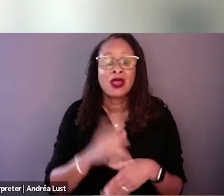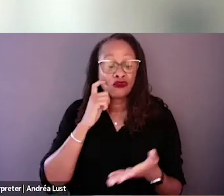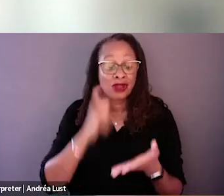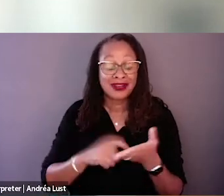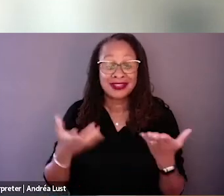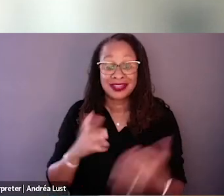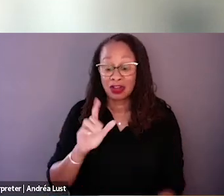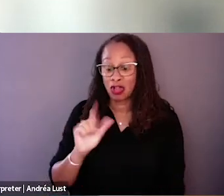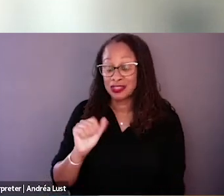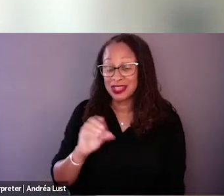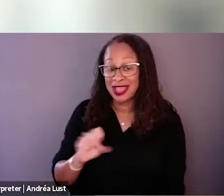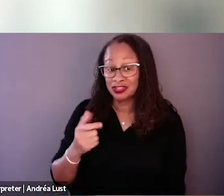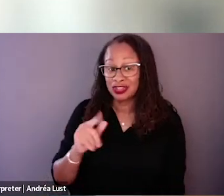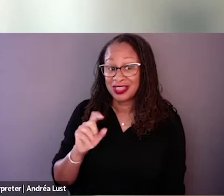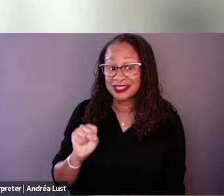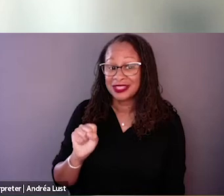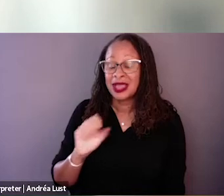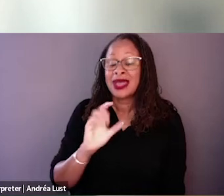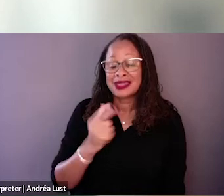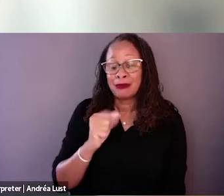Ella: Welcome, Bianca.